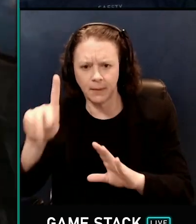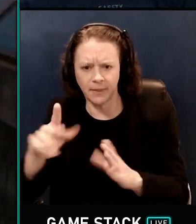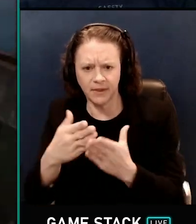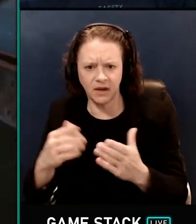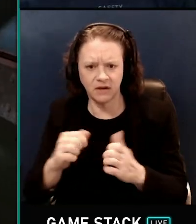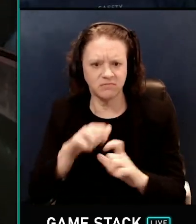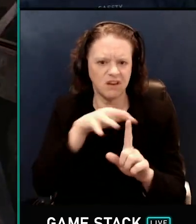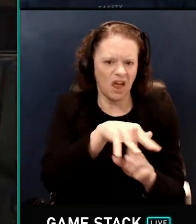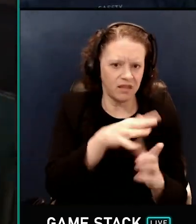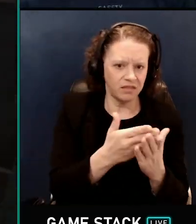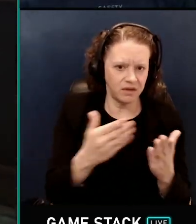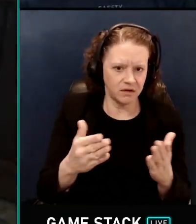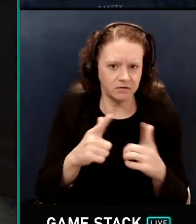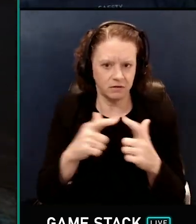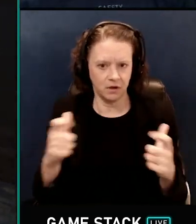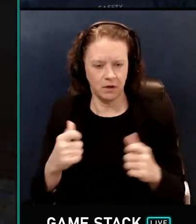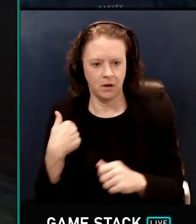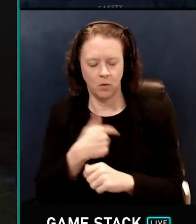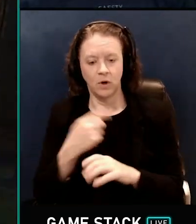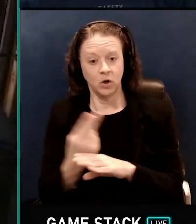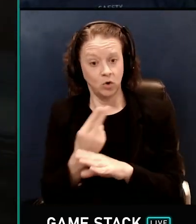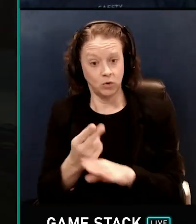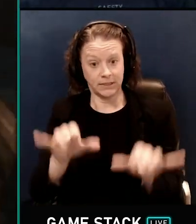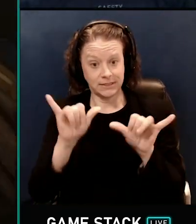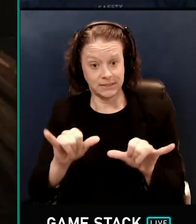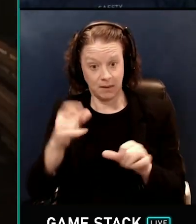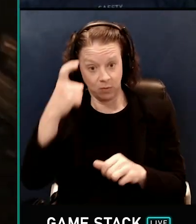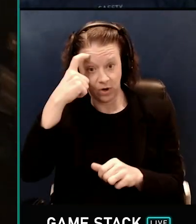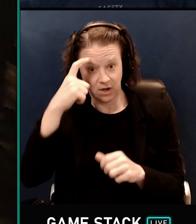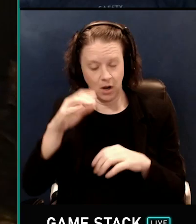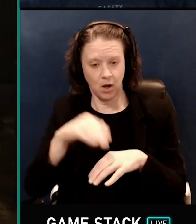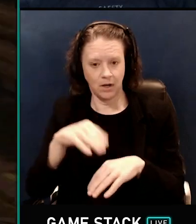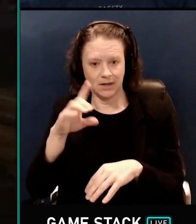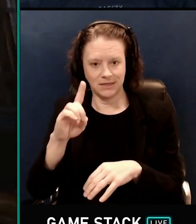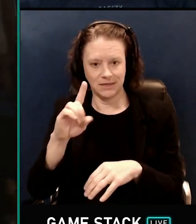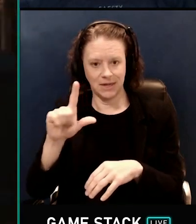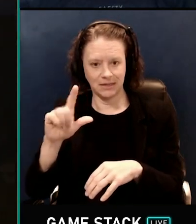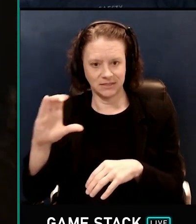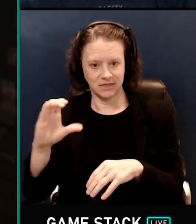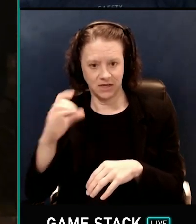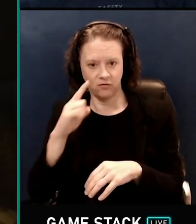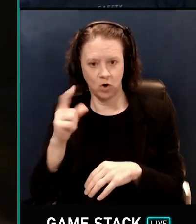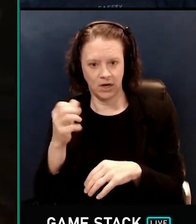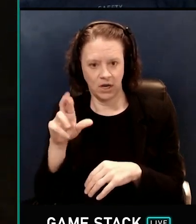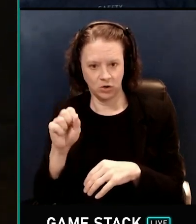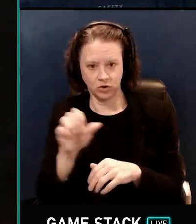We found we could use this same brain on DLC for gears as well and we could take this system